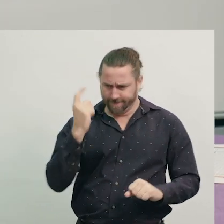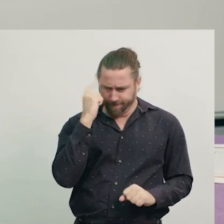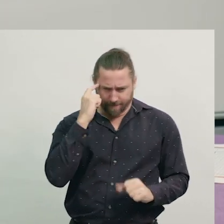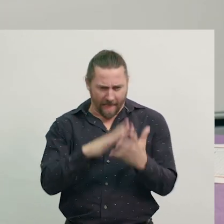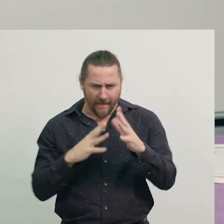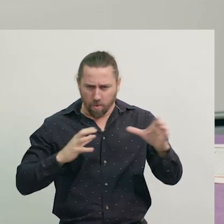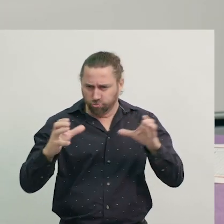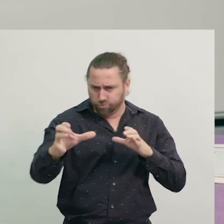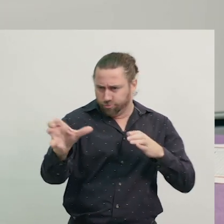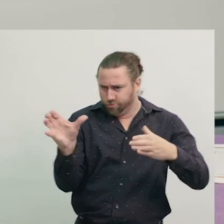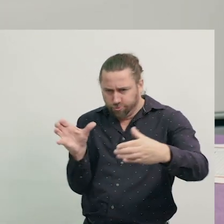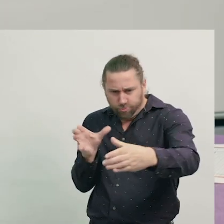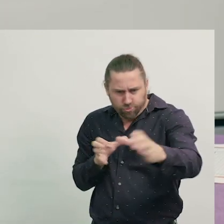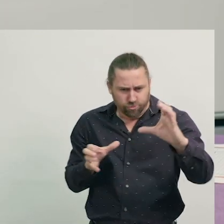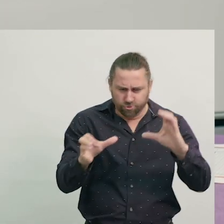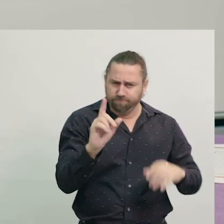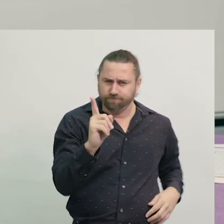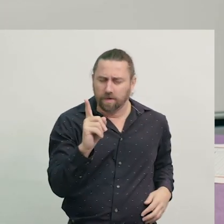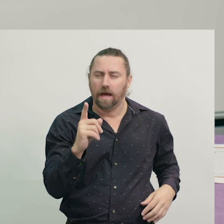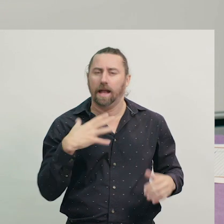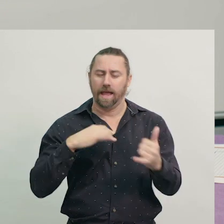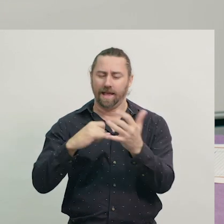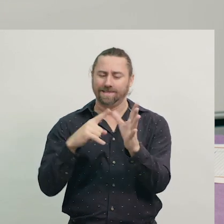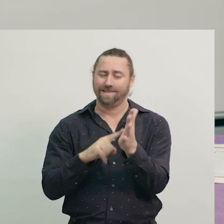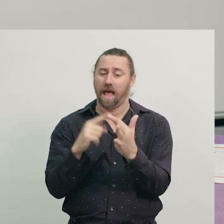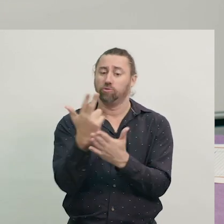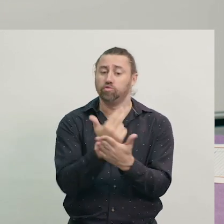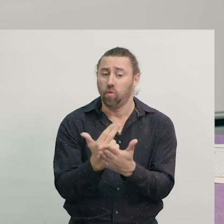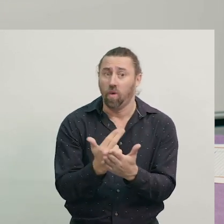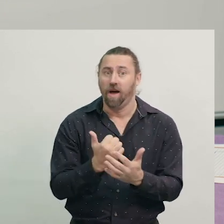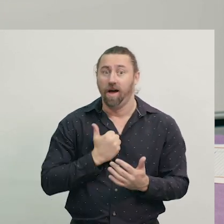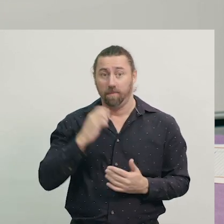We are going to need to make a scale drawing of my room and its furniture.